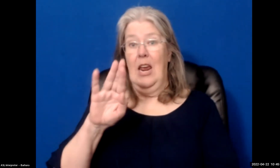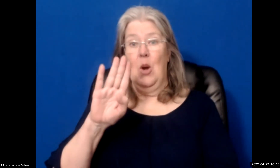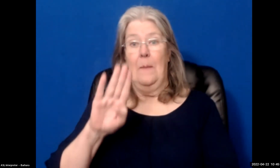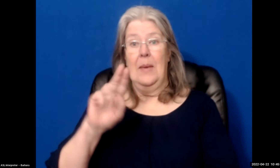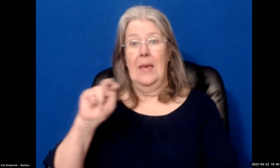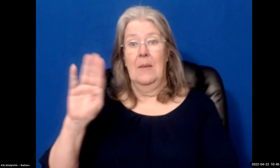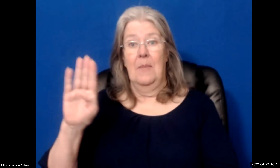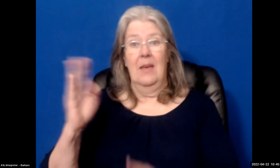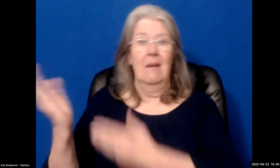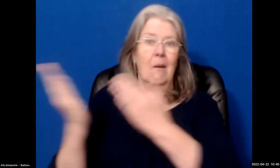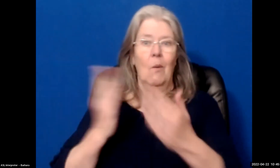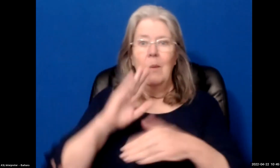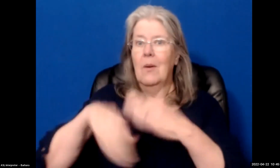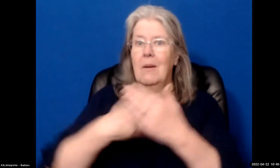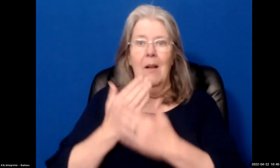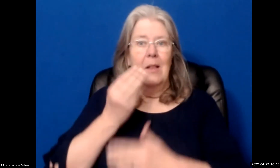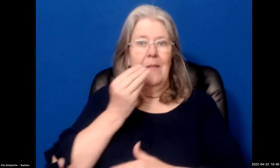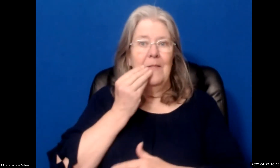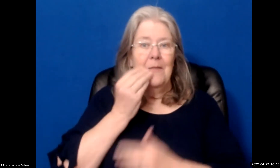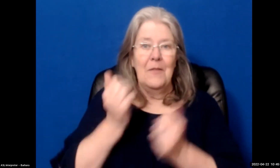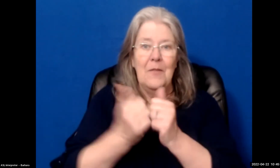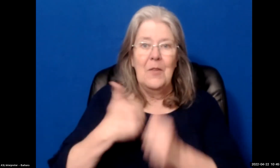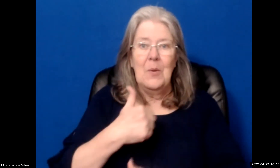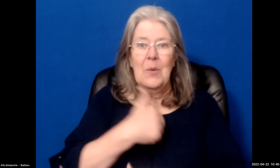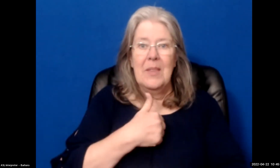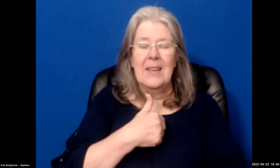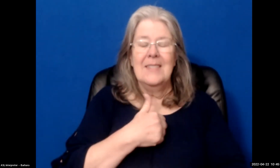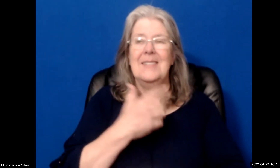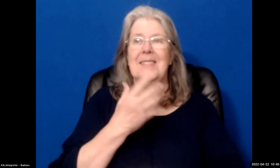us that we had ordered ahead of time because we were scared of different places, what their